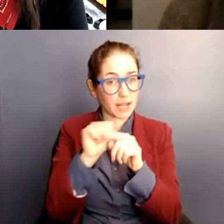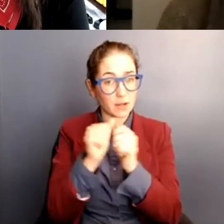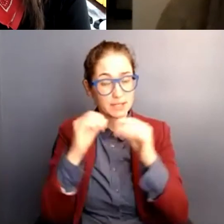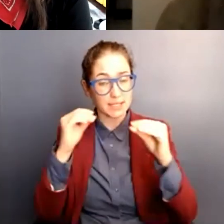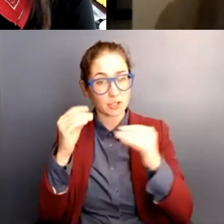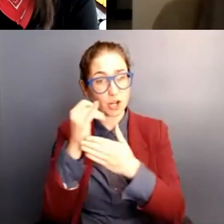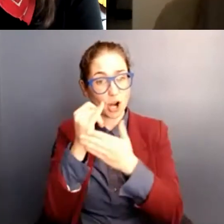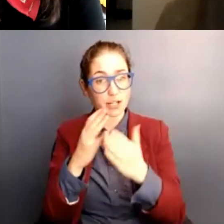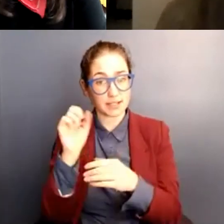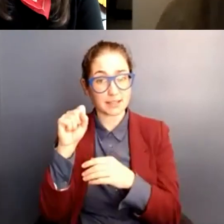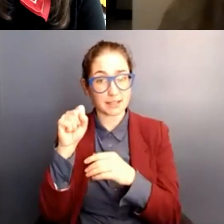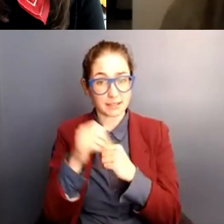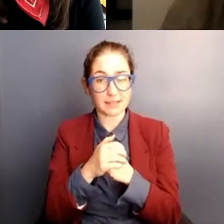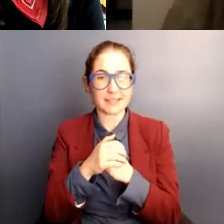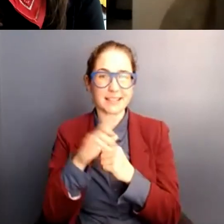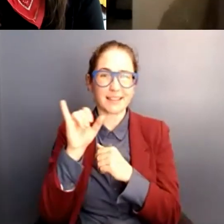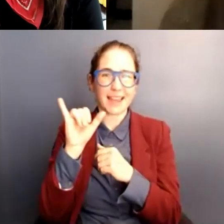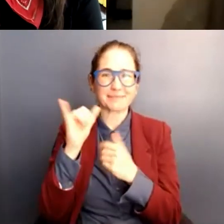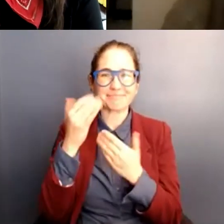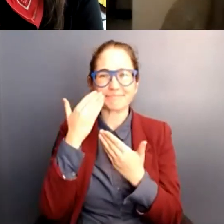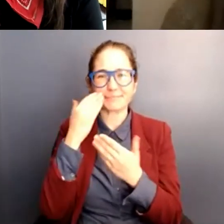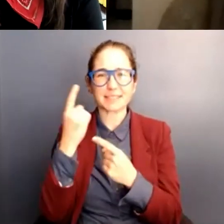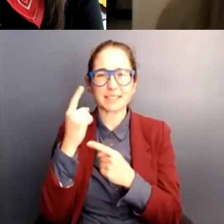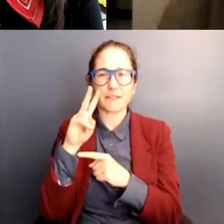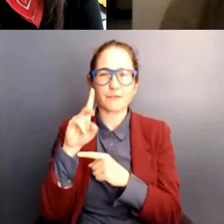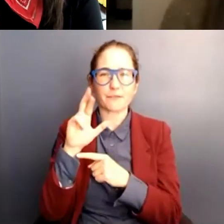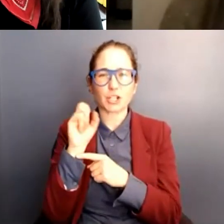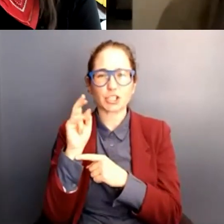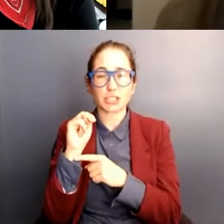of all, sort of a version of disability awareness. And helping